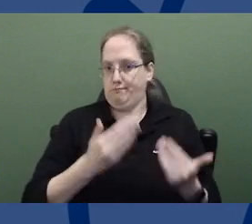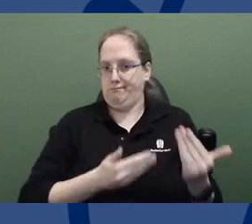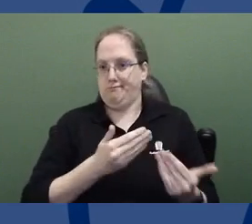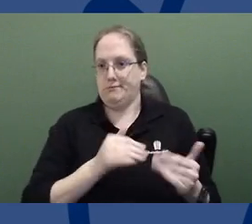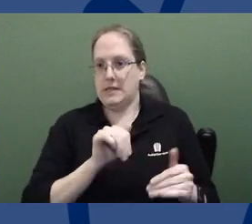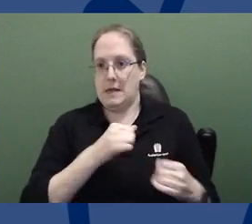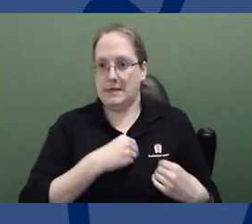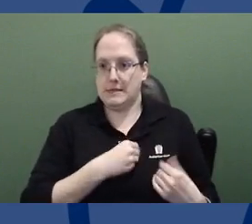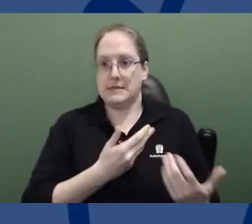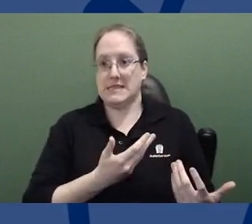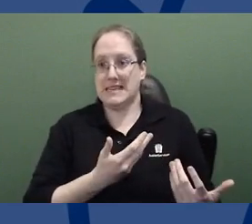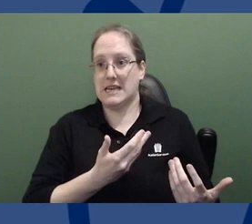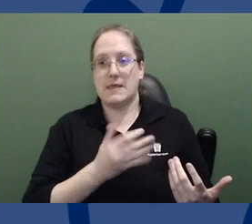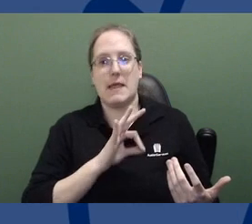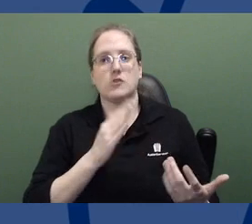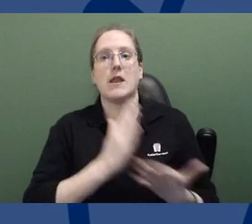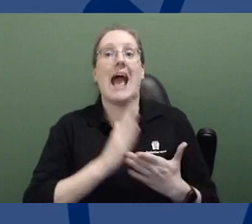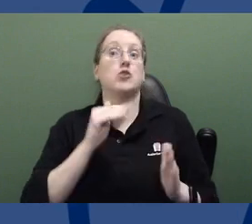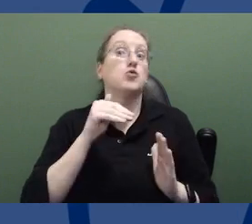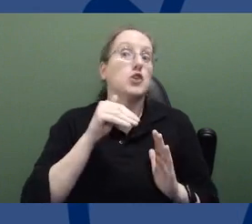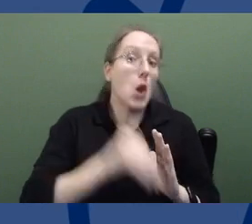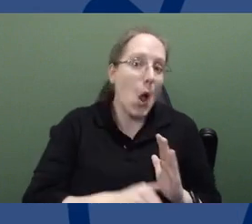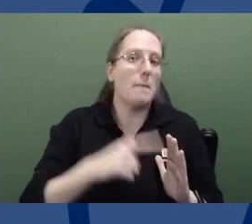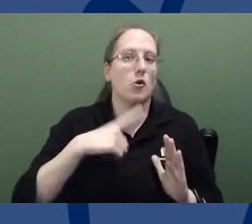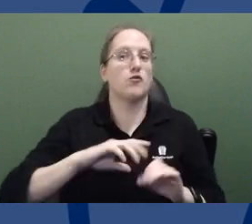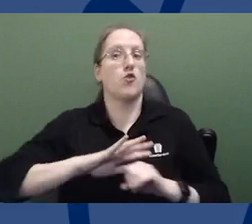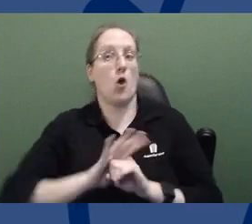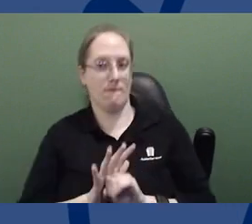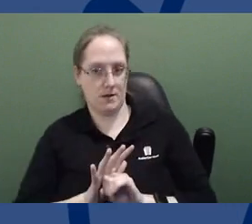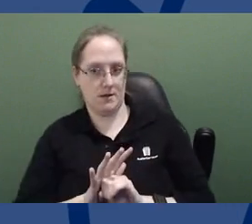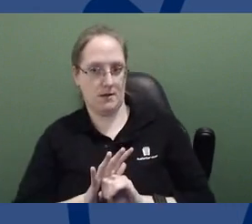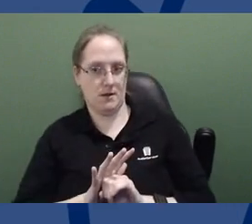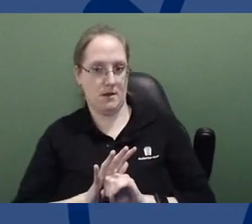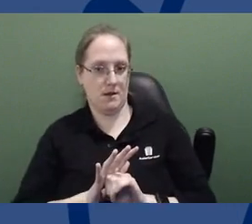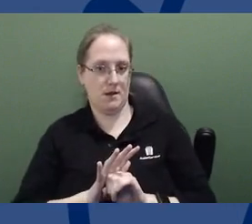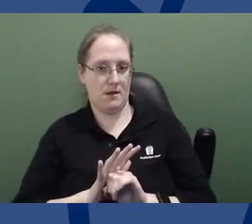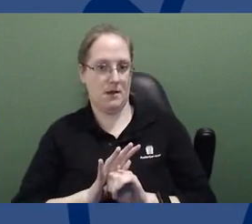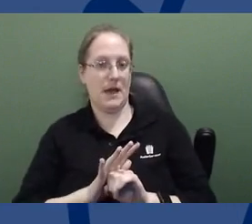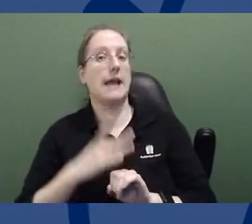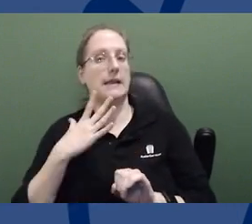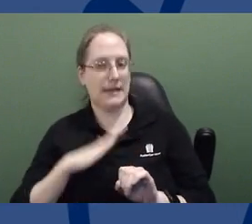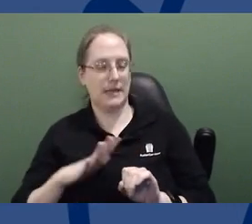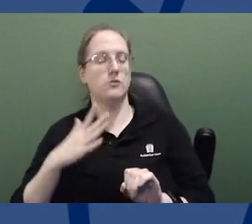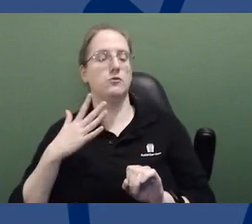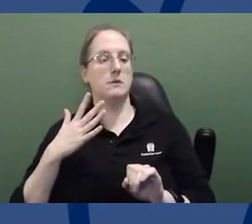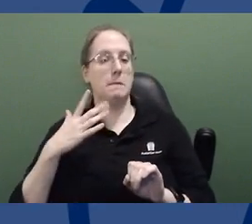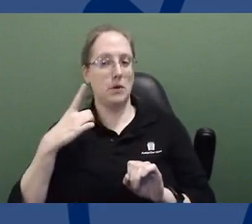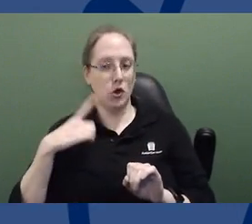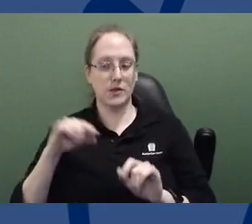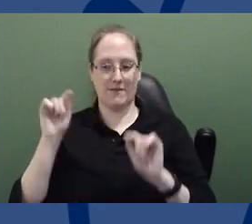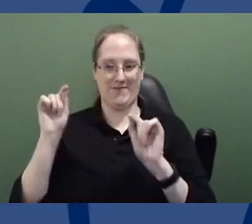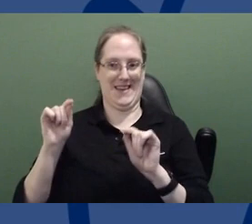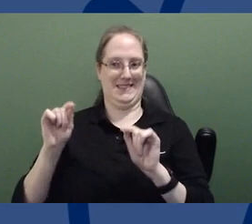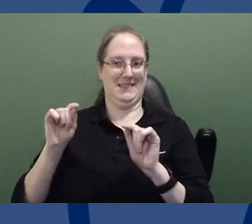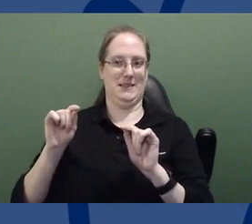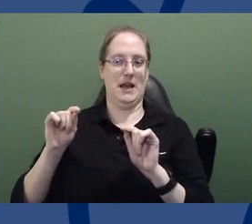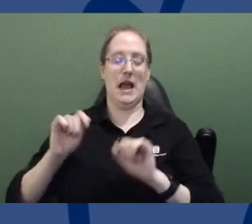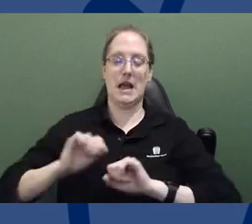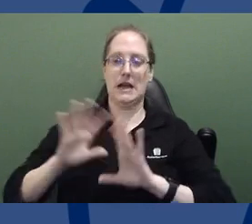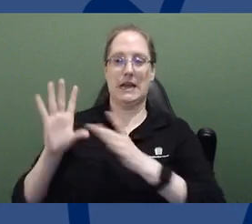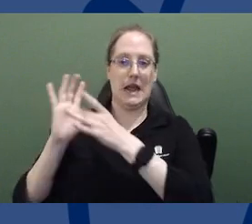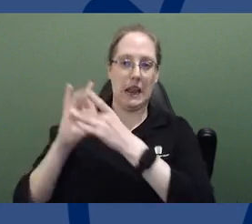decline due to COVID. It has to be that there is a clear linkage between the decline in